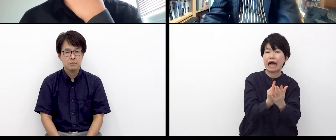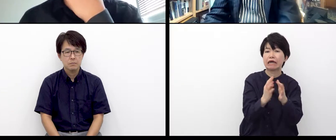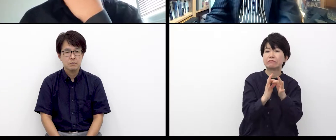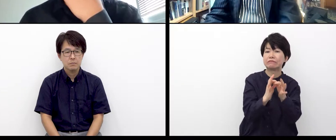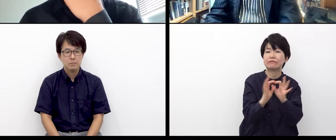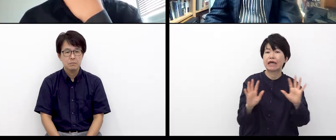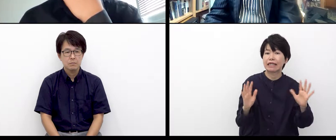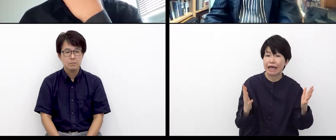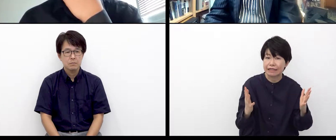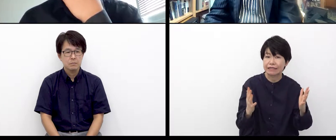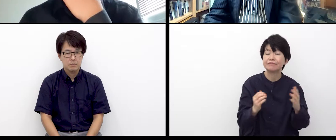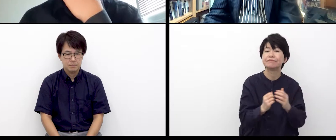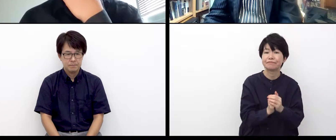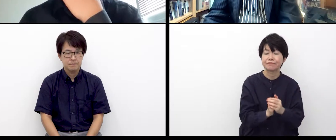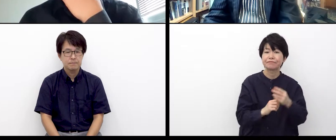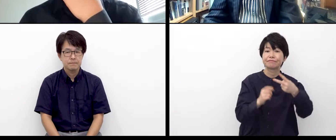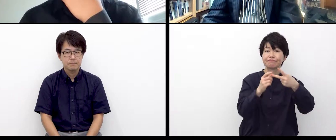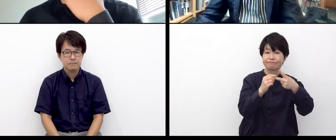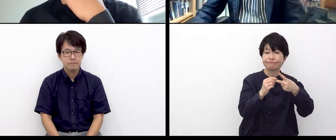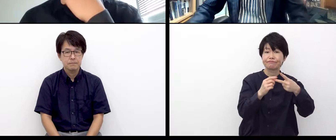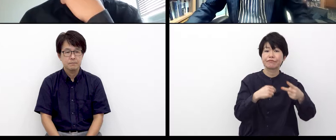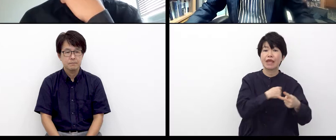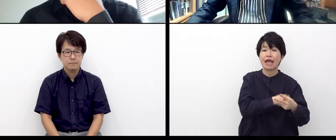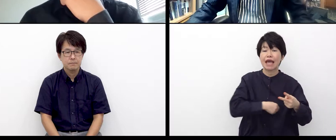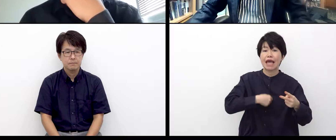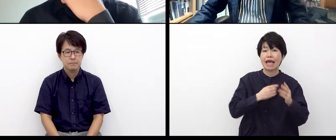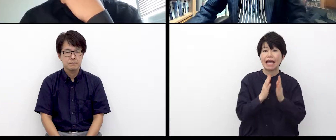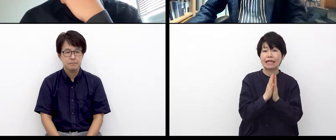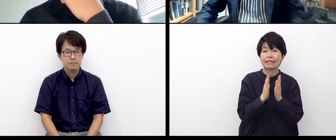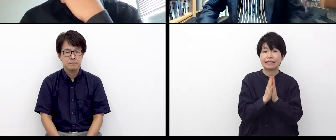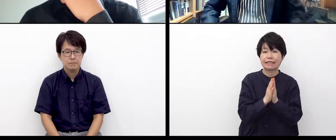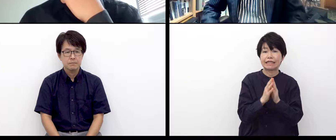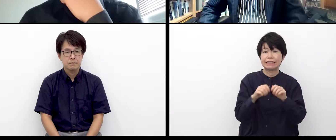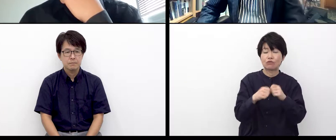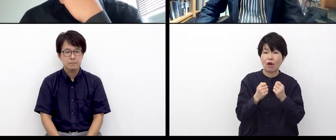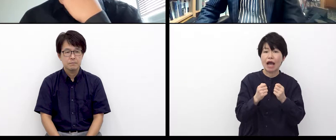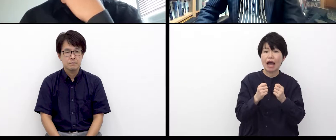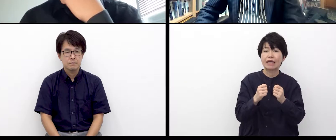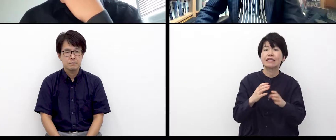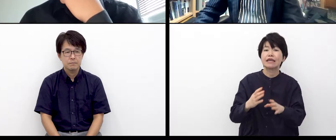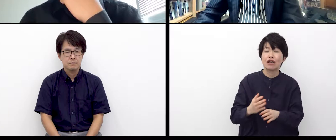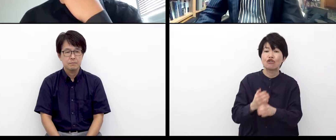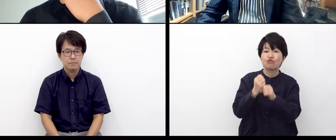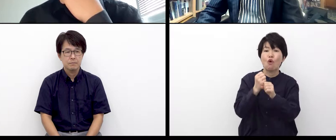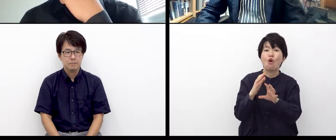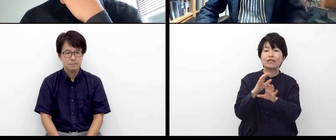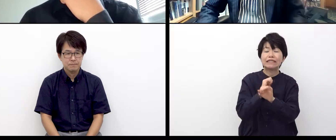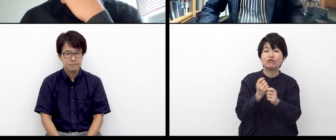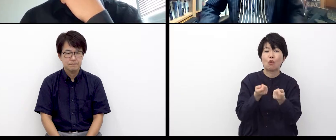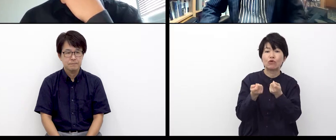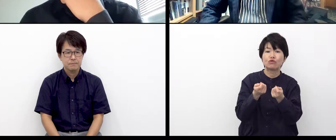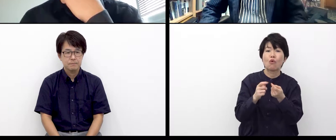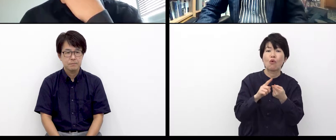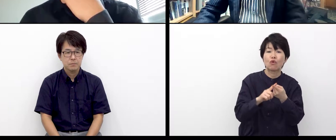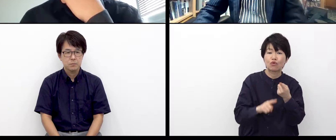secondly, it is not caused by mental disorders, such as schizophrenia and depression.